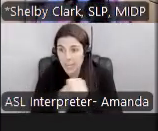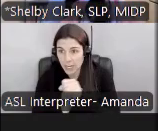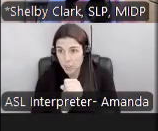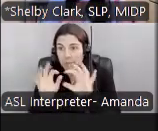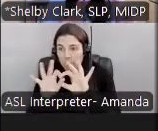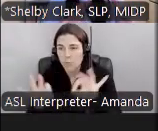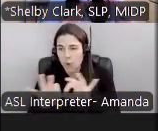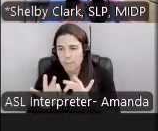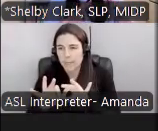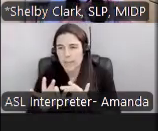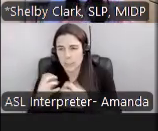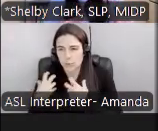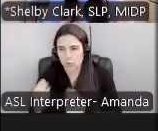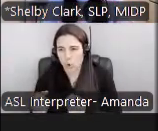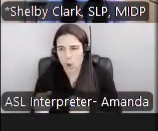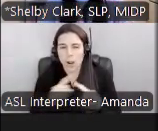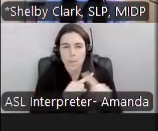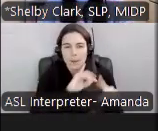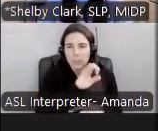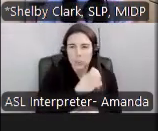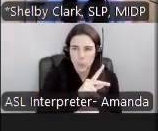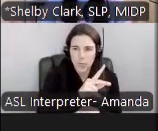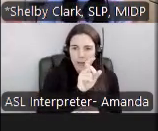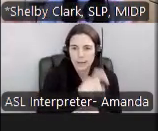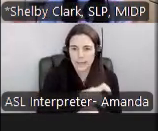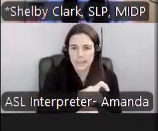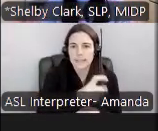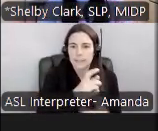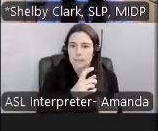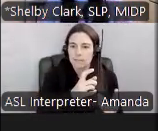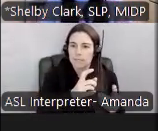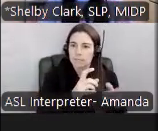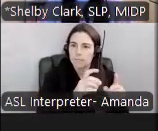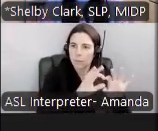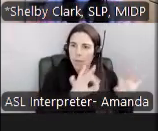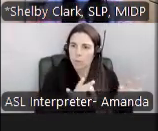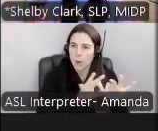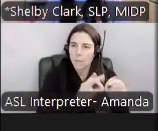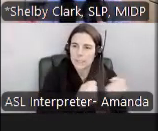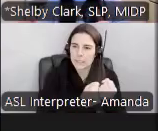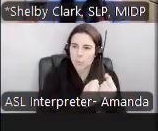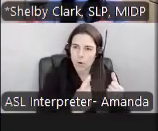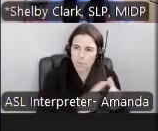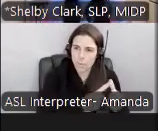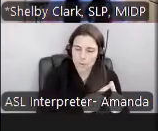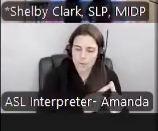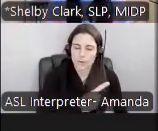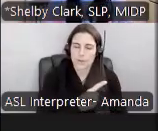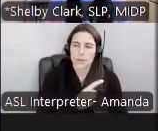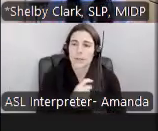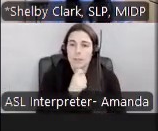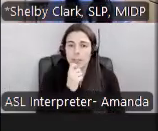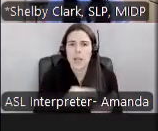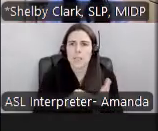foundation framing support first. This doesn't mean that he's worse off. It just means that